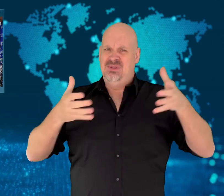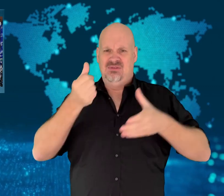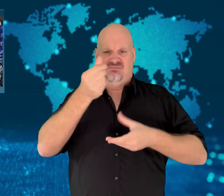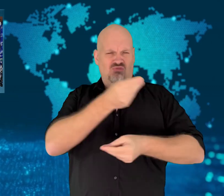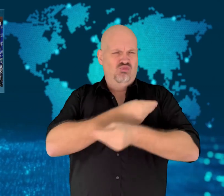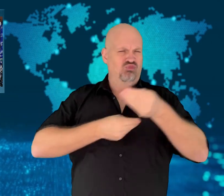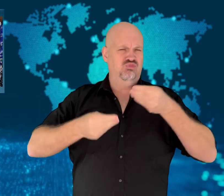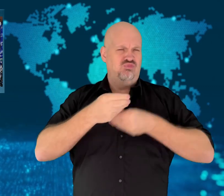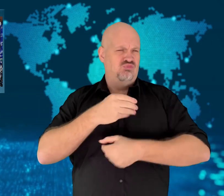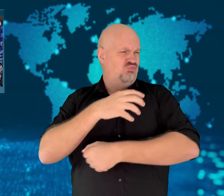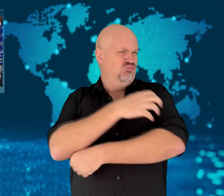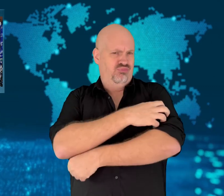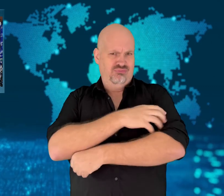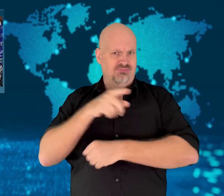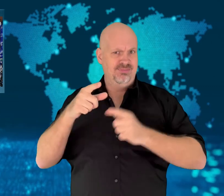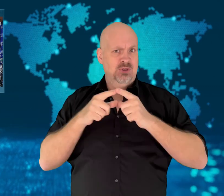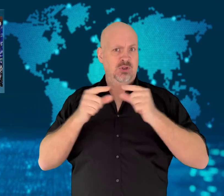in the world.